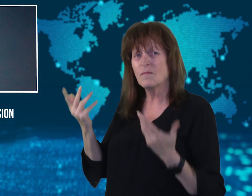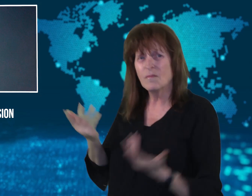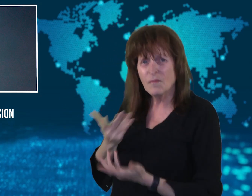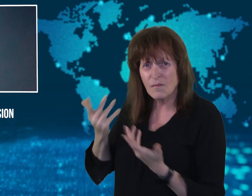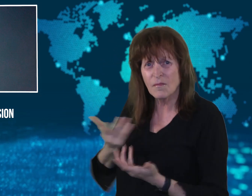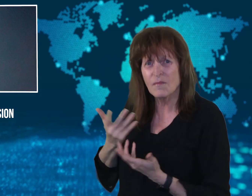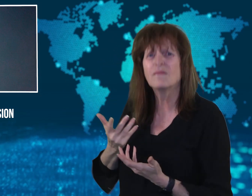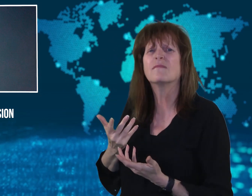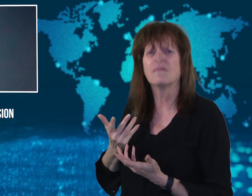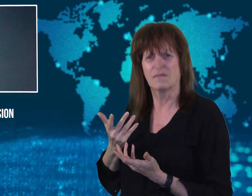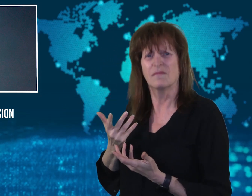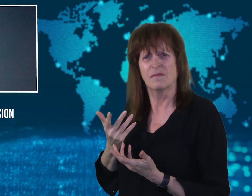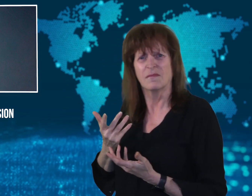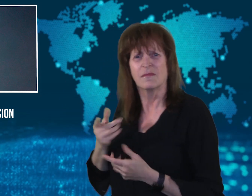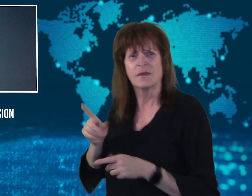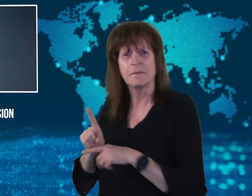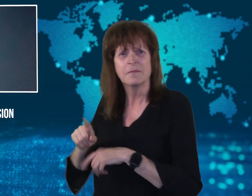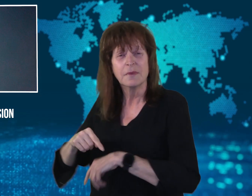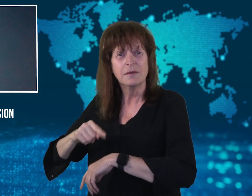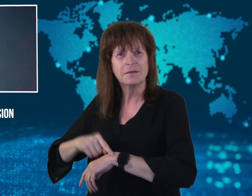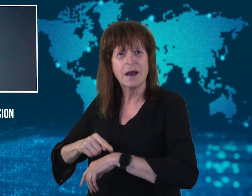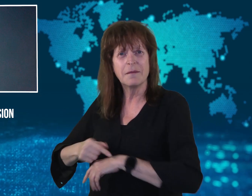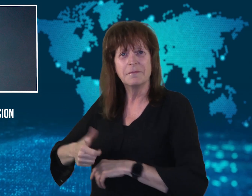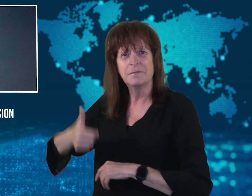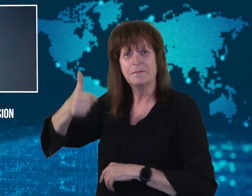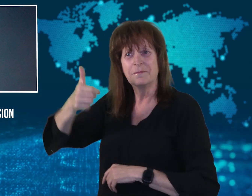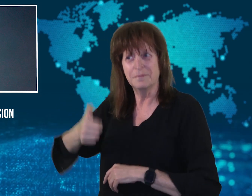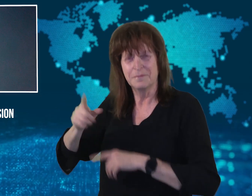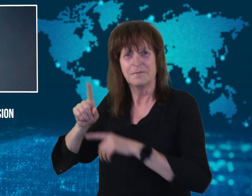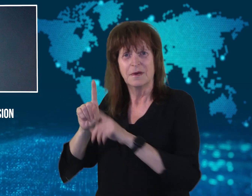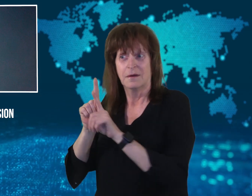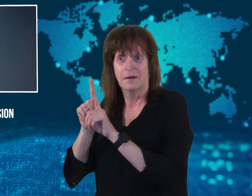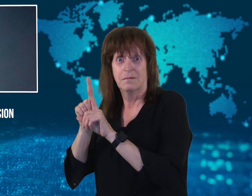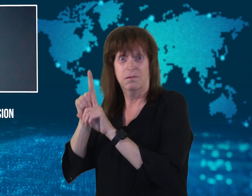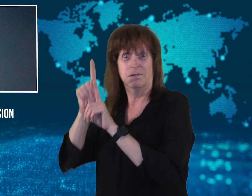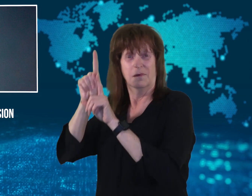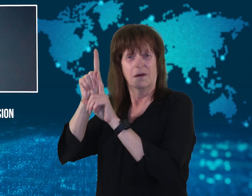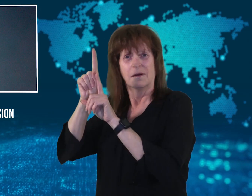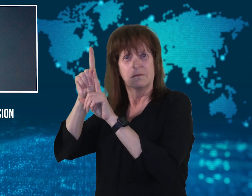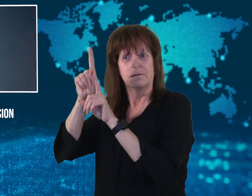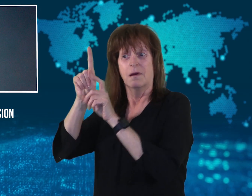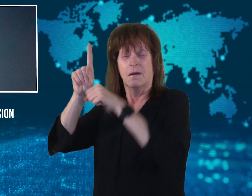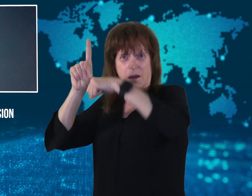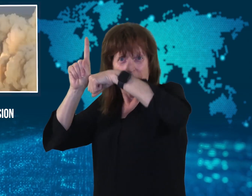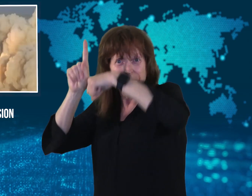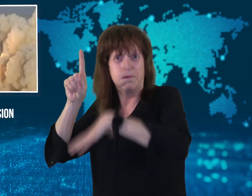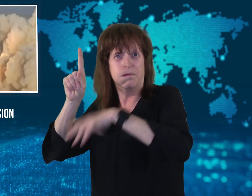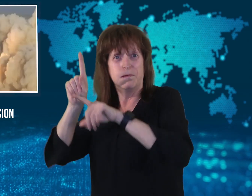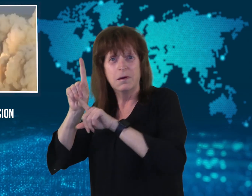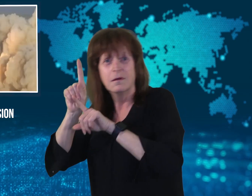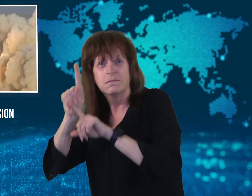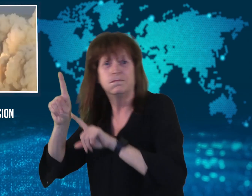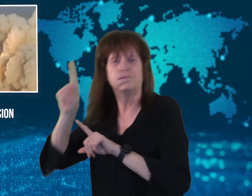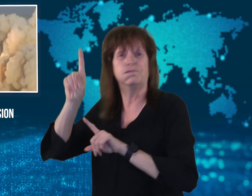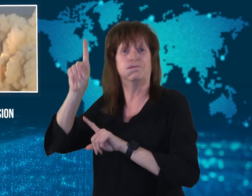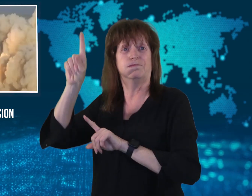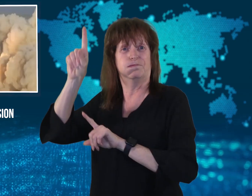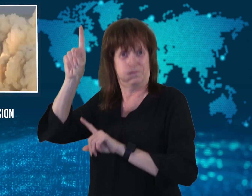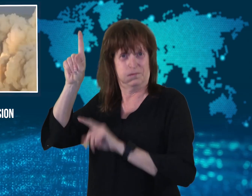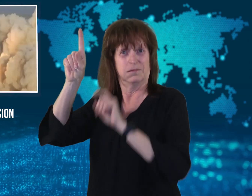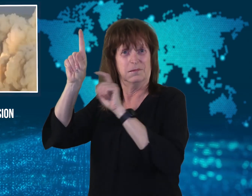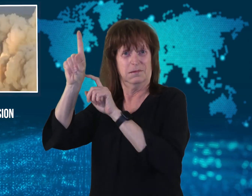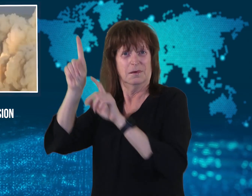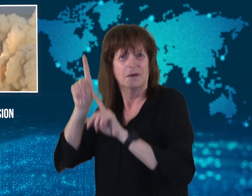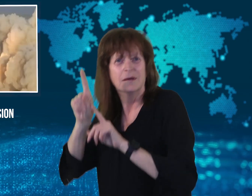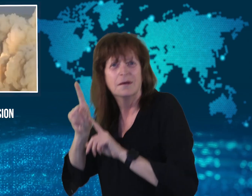Then after the rocket reached a height of 39 kilometers, it exploded.